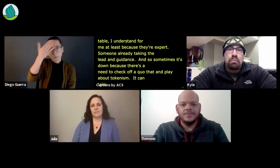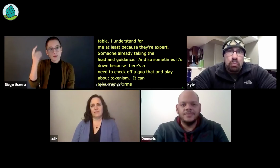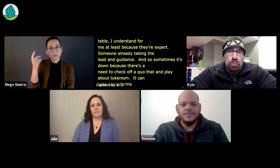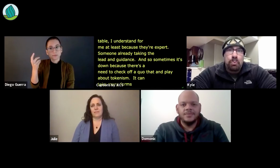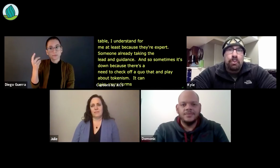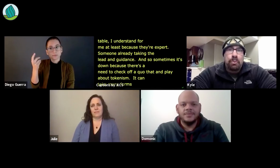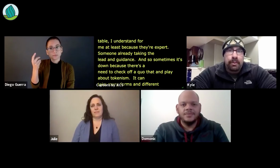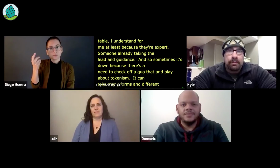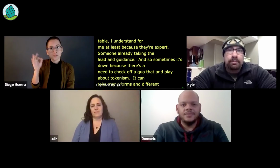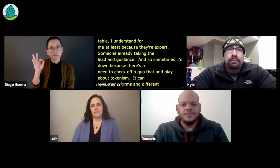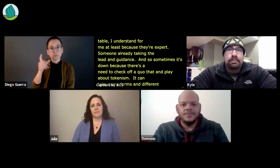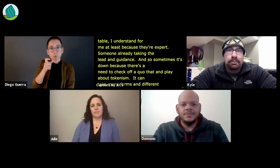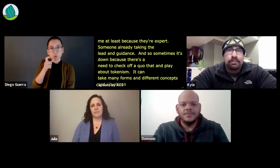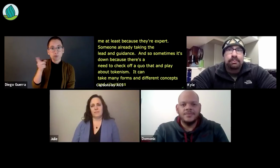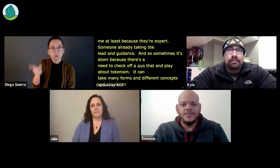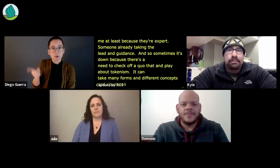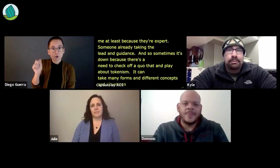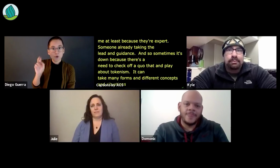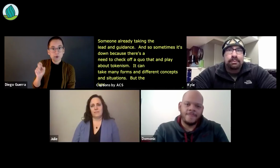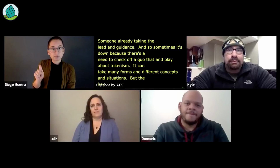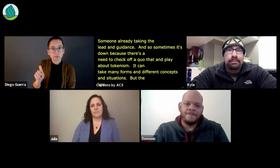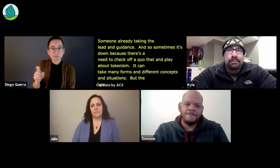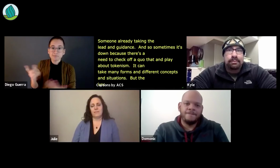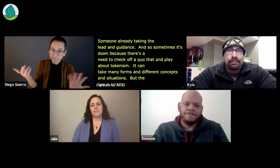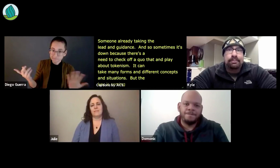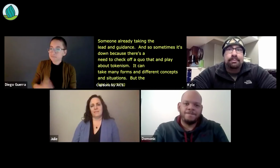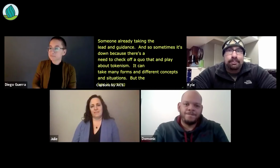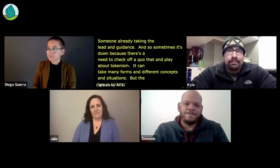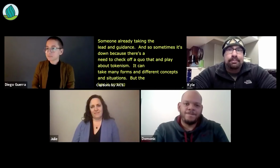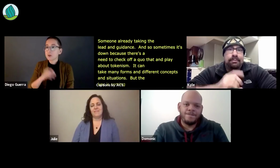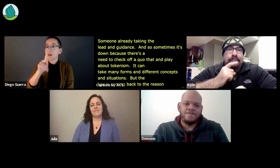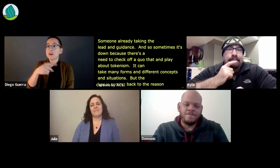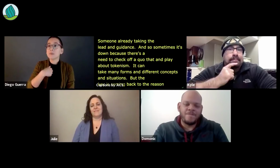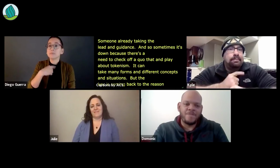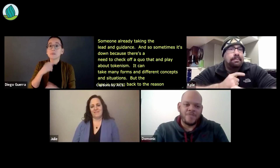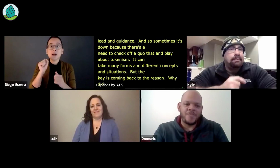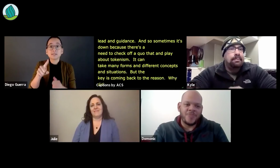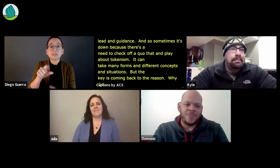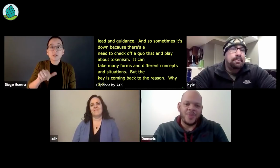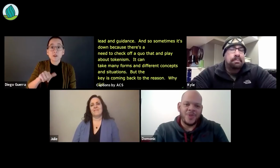Is it because of their experience and capabilities or just because who they are on the surface?